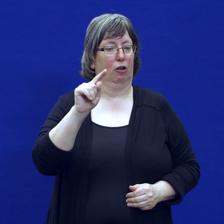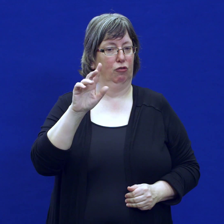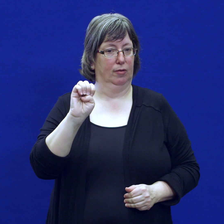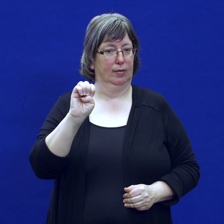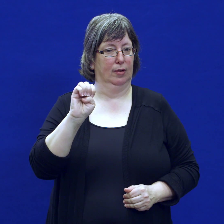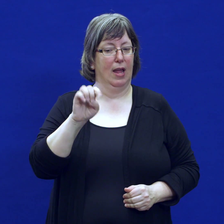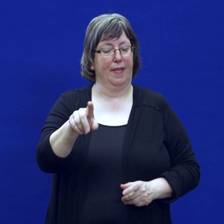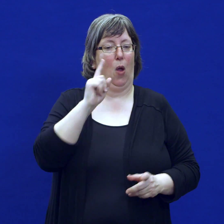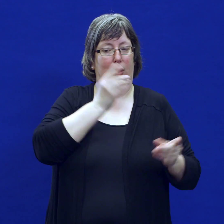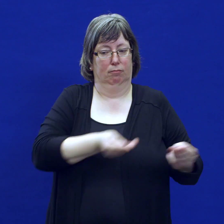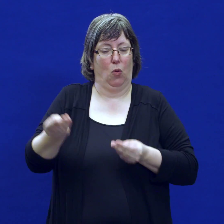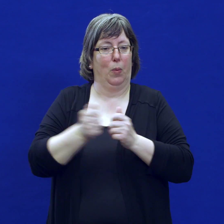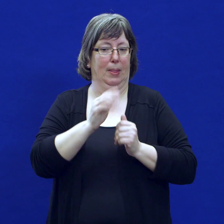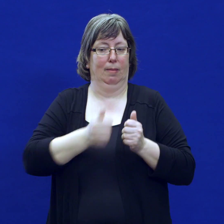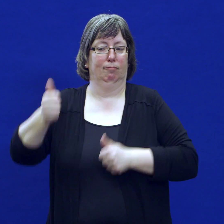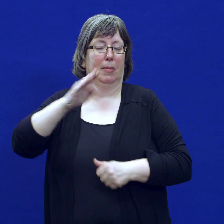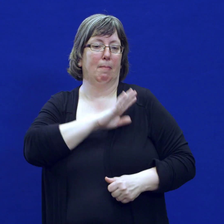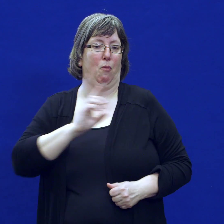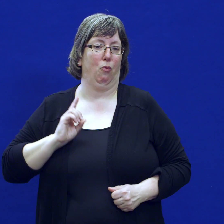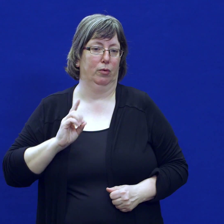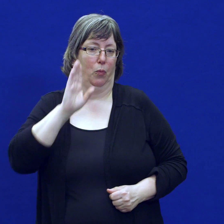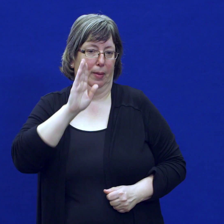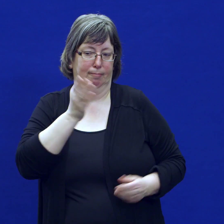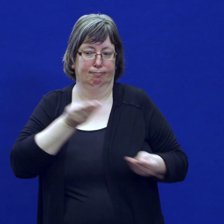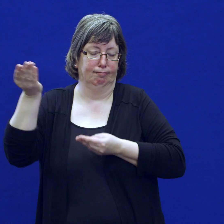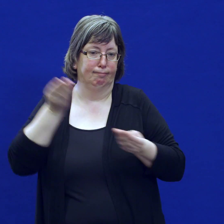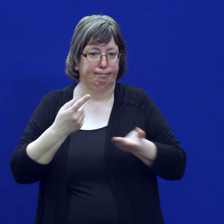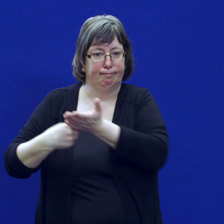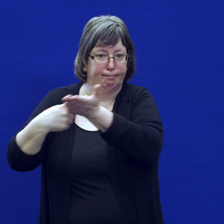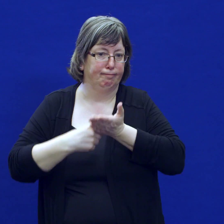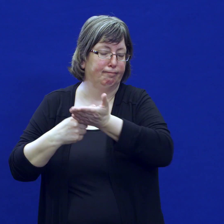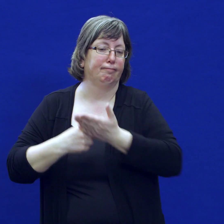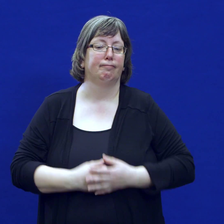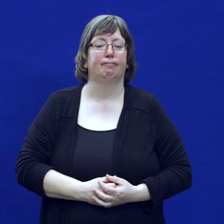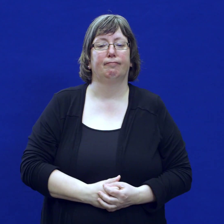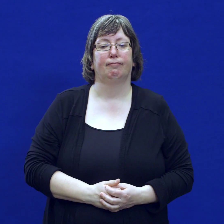with the board.